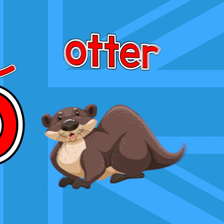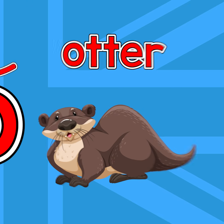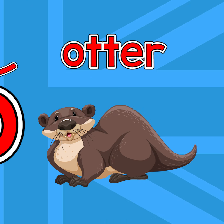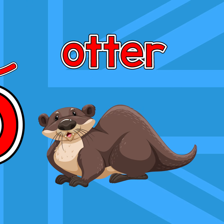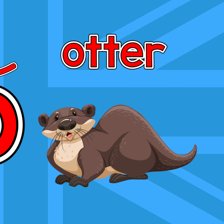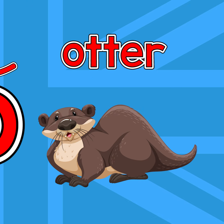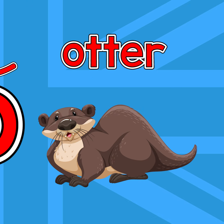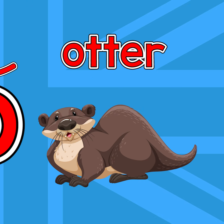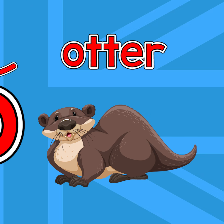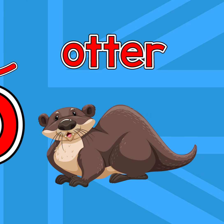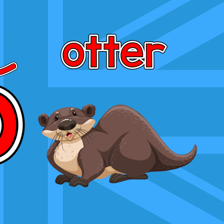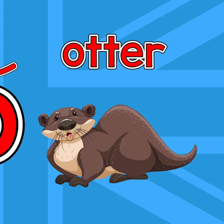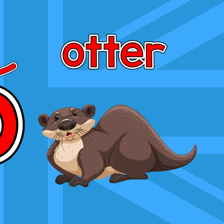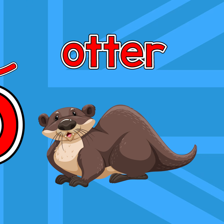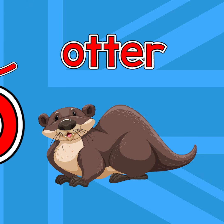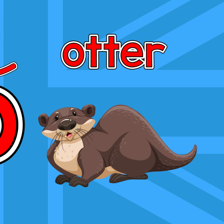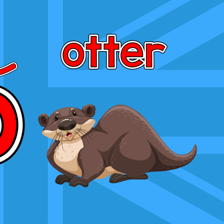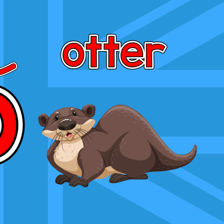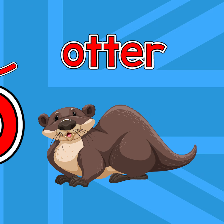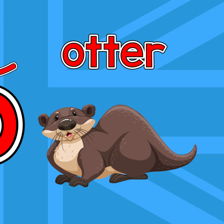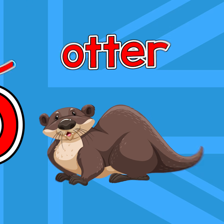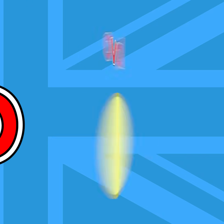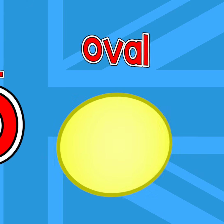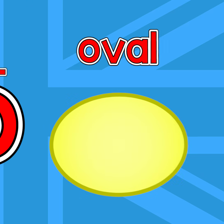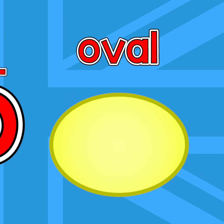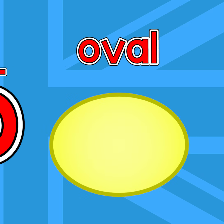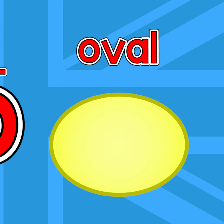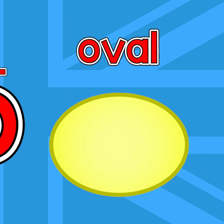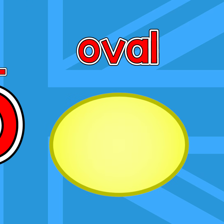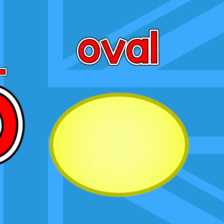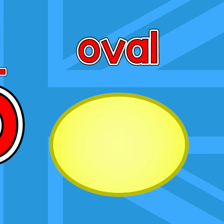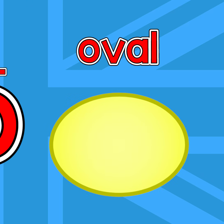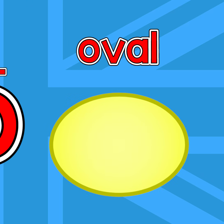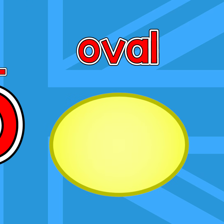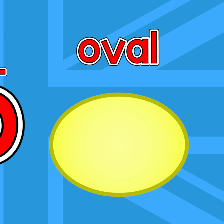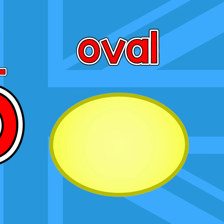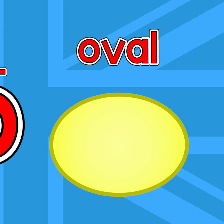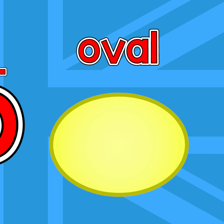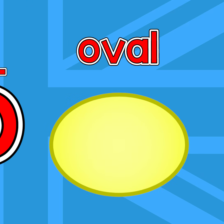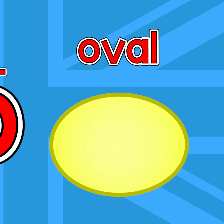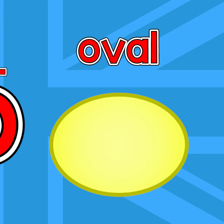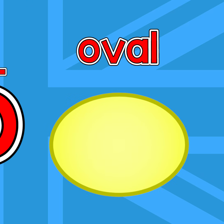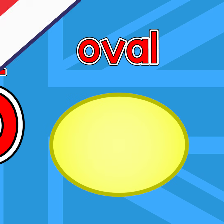/O/ /o/ otter /O/ /o/ oval